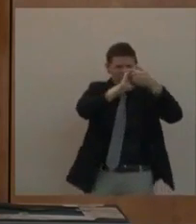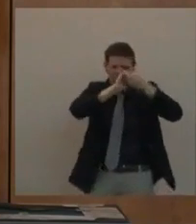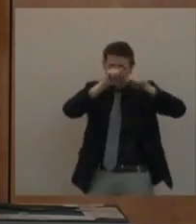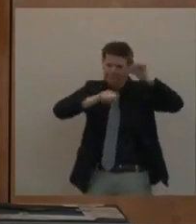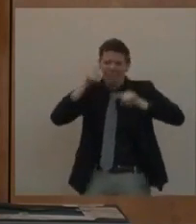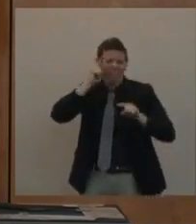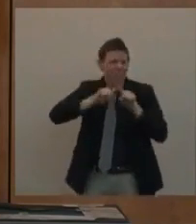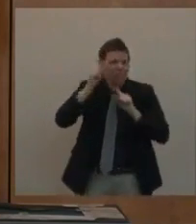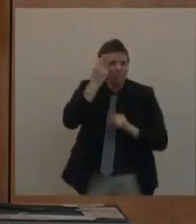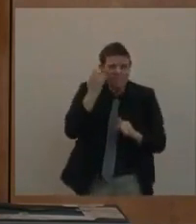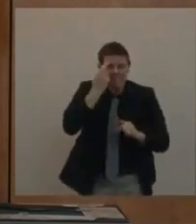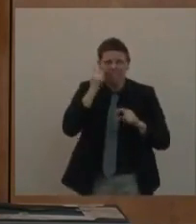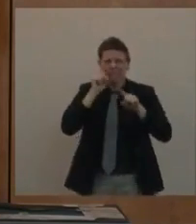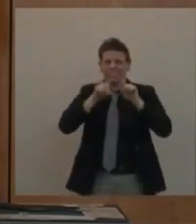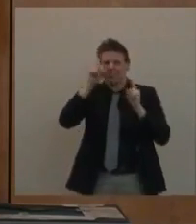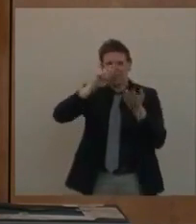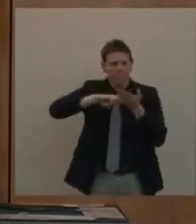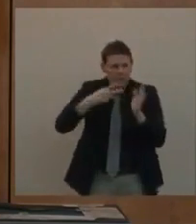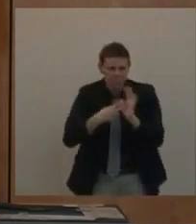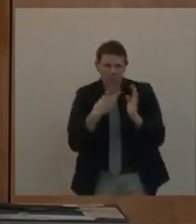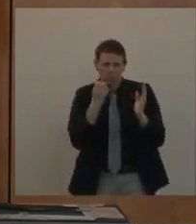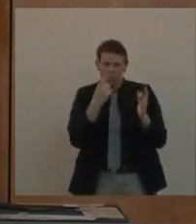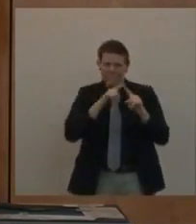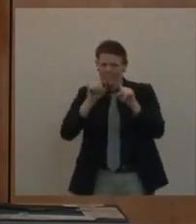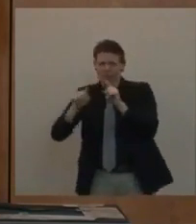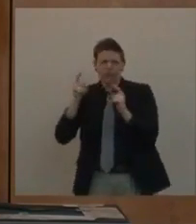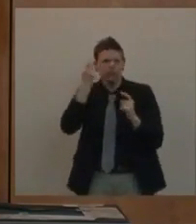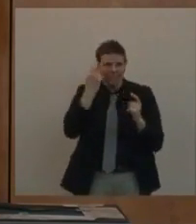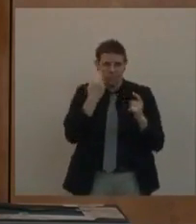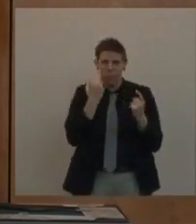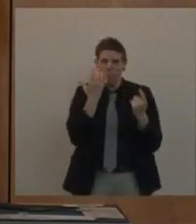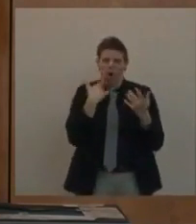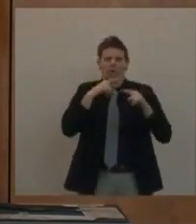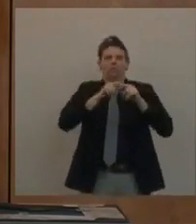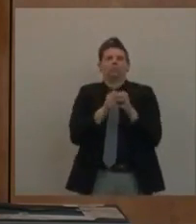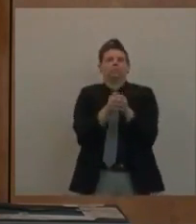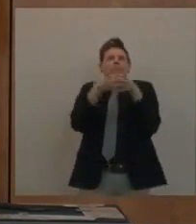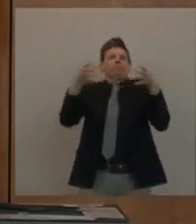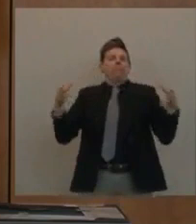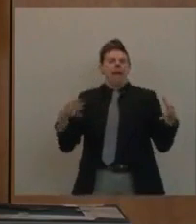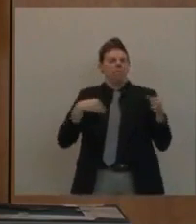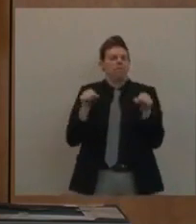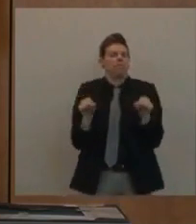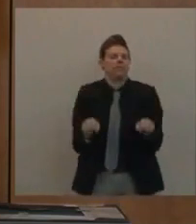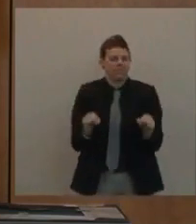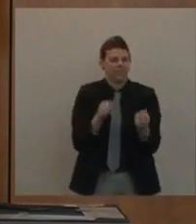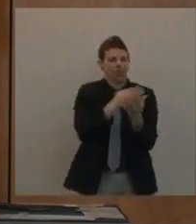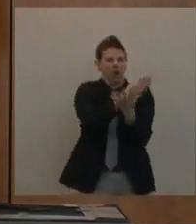IT WAS NO WRONG DOOR OR LARGE PRIVATE LABORATORIES. WE ARE UTILIZING EVERYONE.